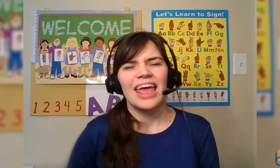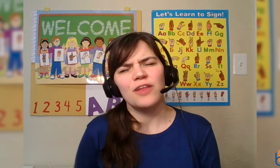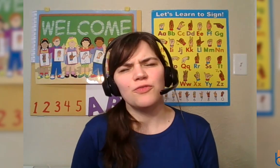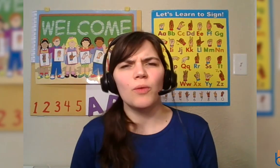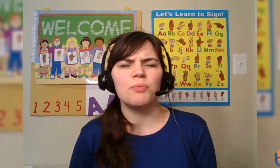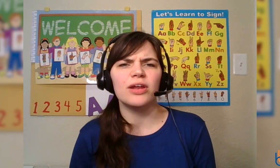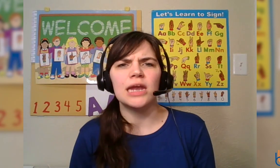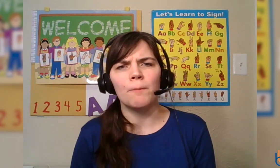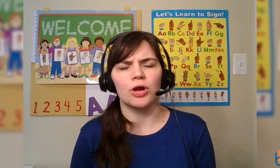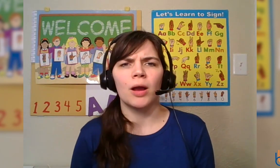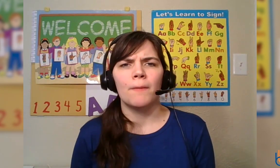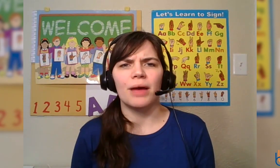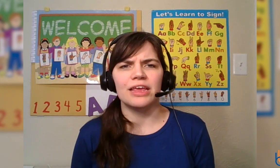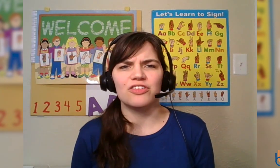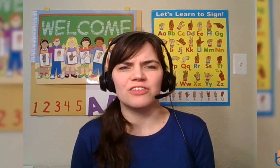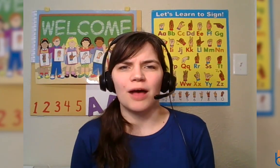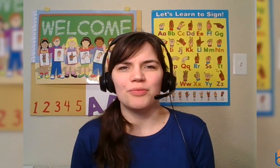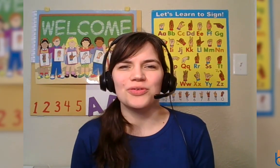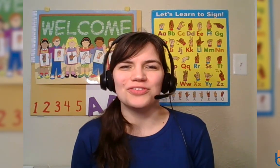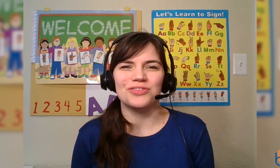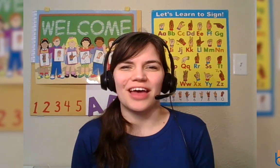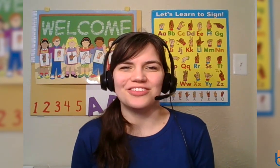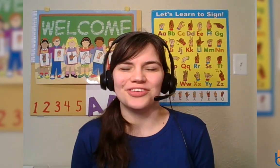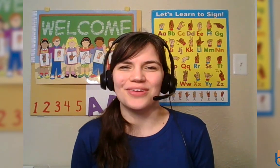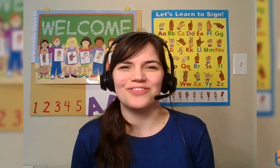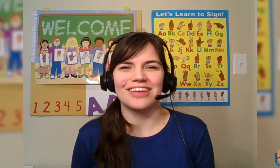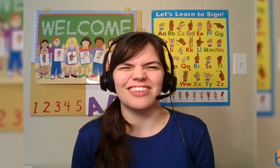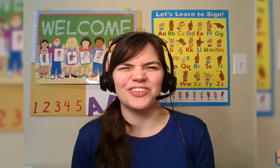if you want to put a number by each stop, you can do that too if it gets a little